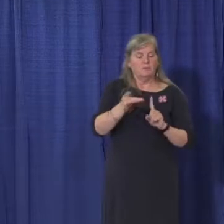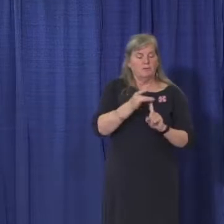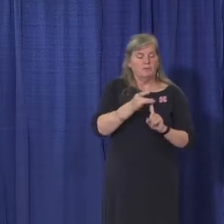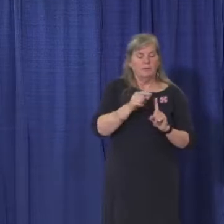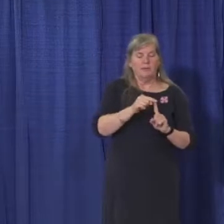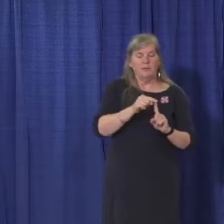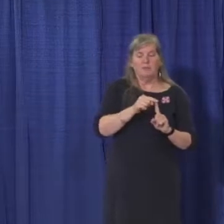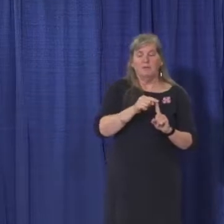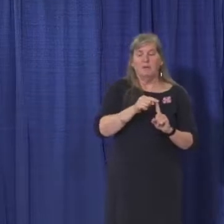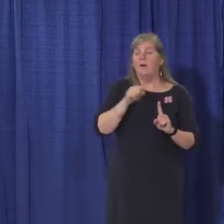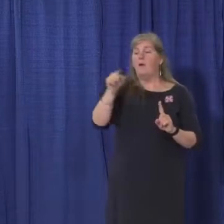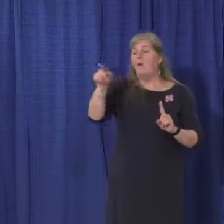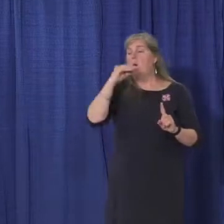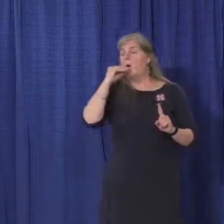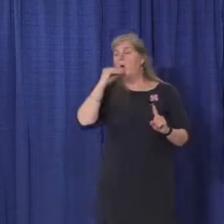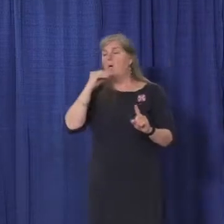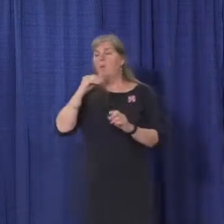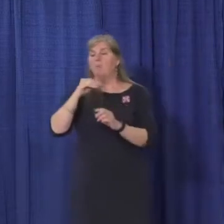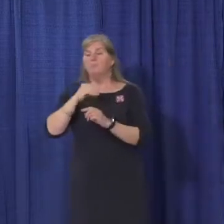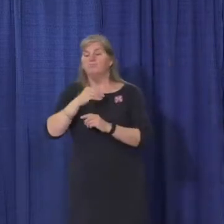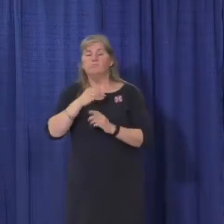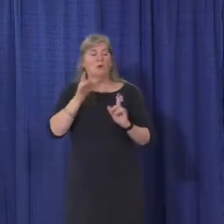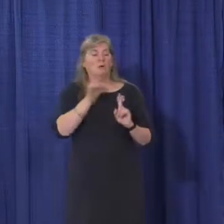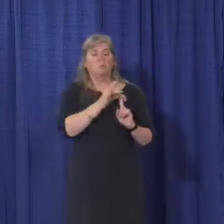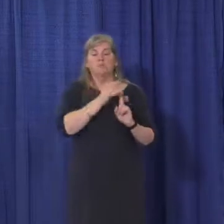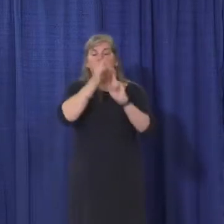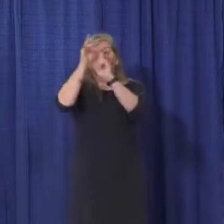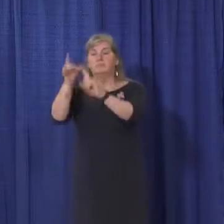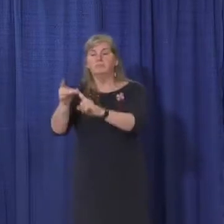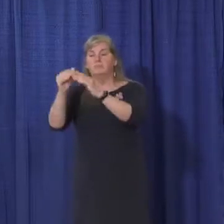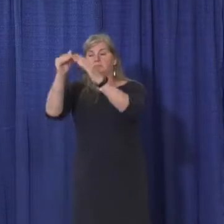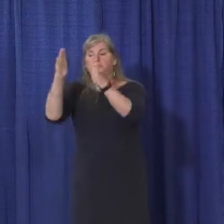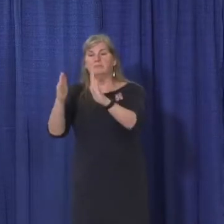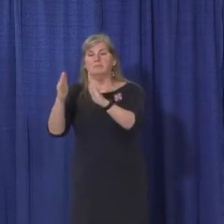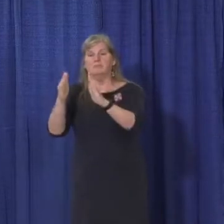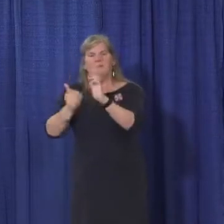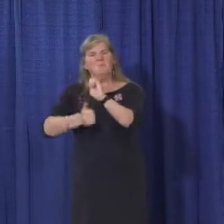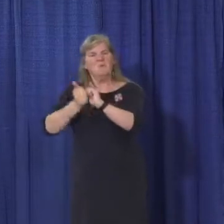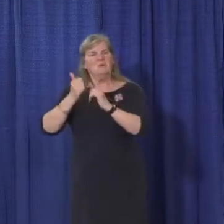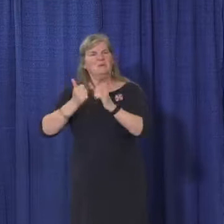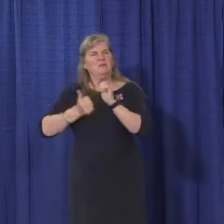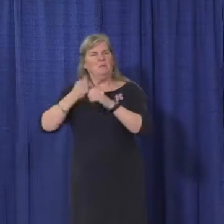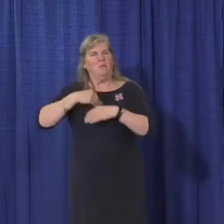places.